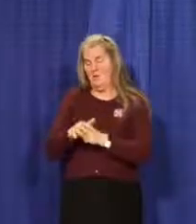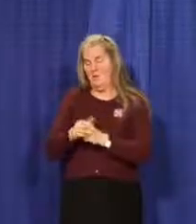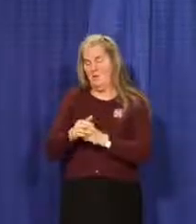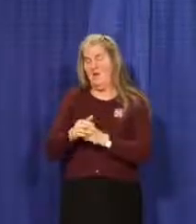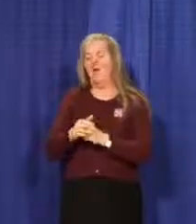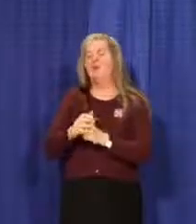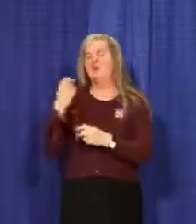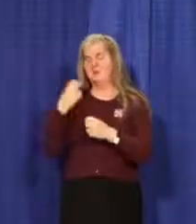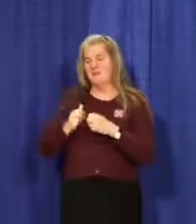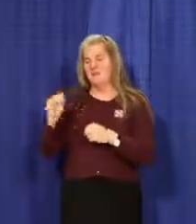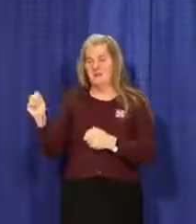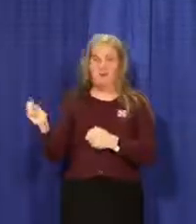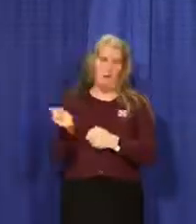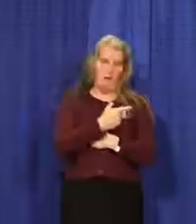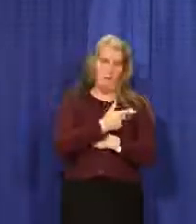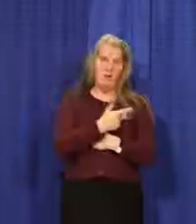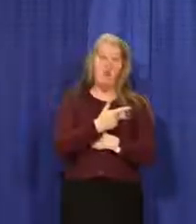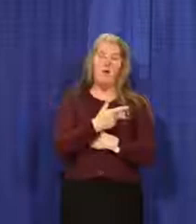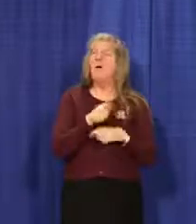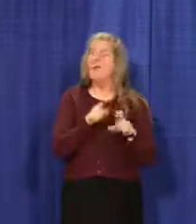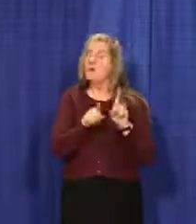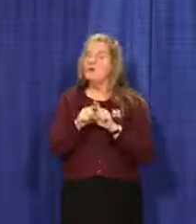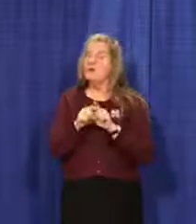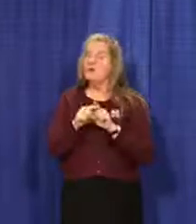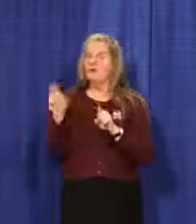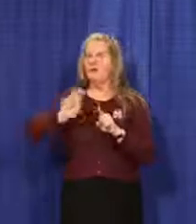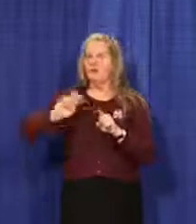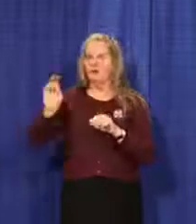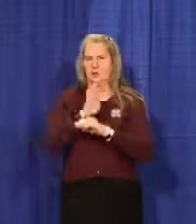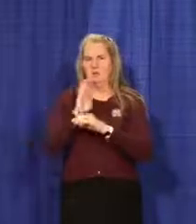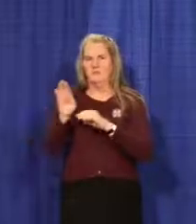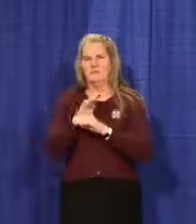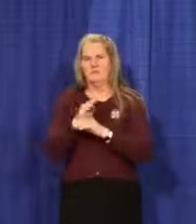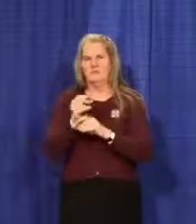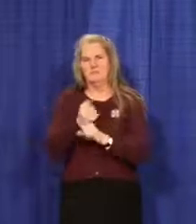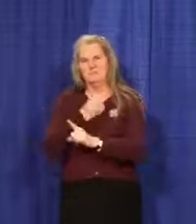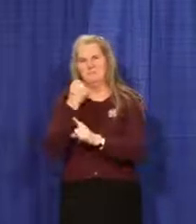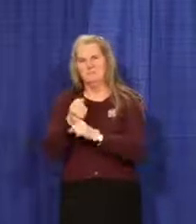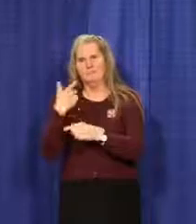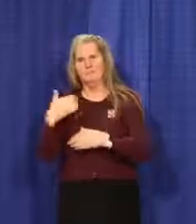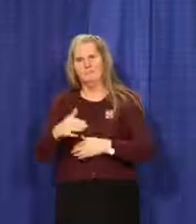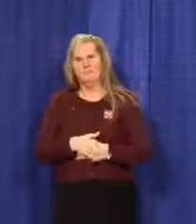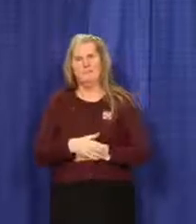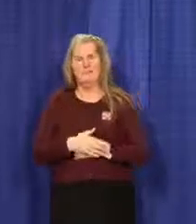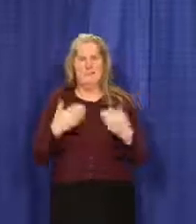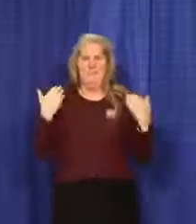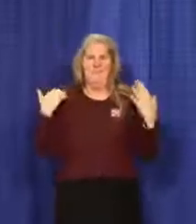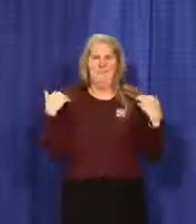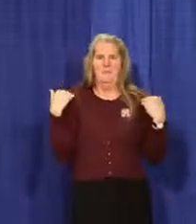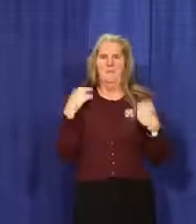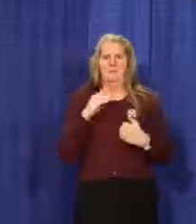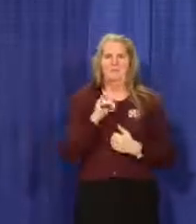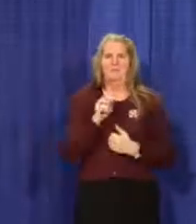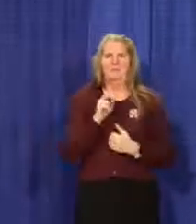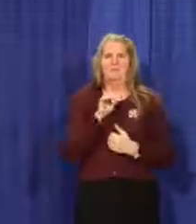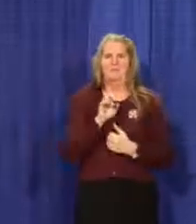all of us, including our tourism businesses. Earlier this week, the Minister of tourism and culture announced